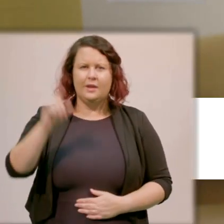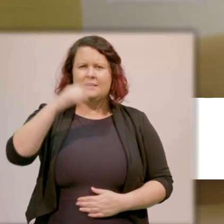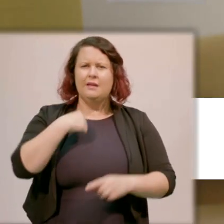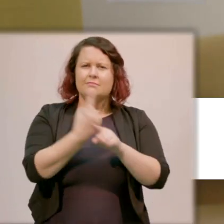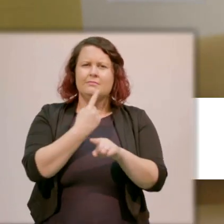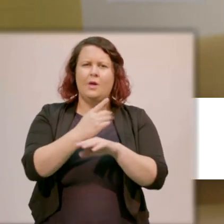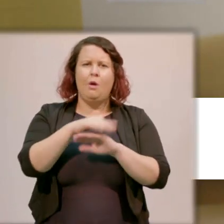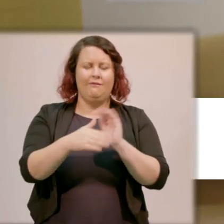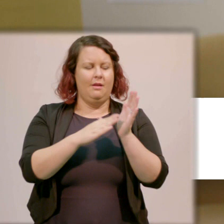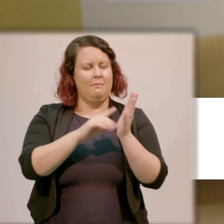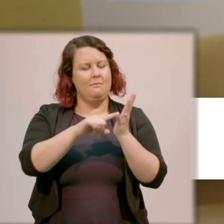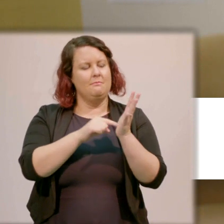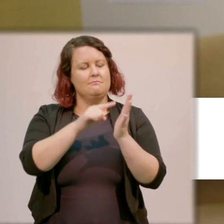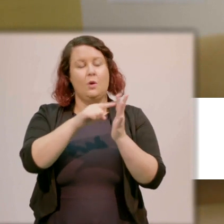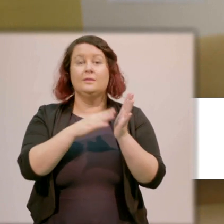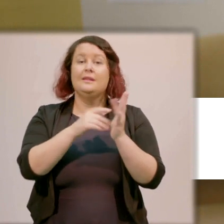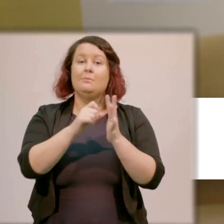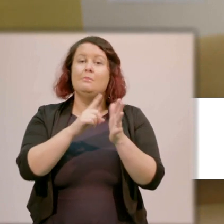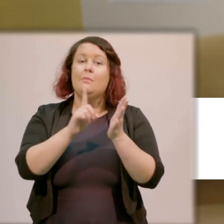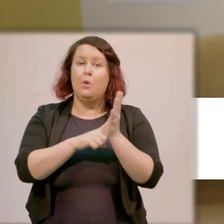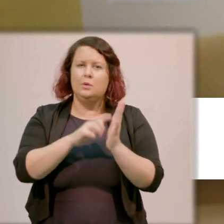at what multimodal texts are, before examining the structure,